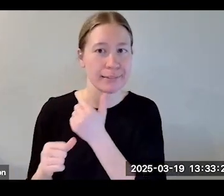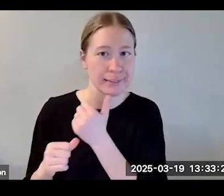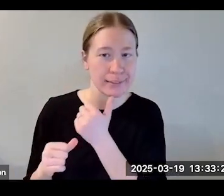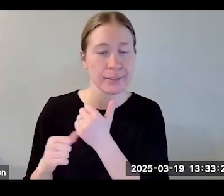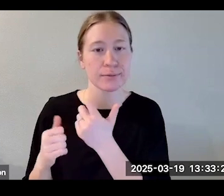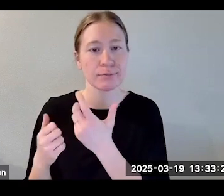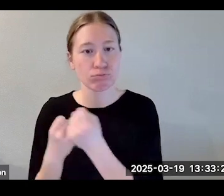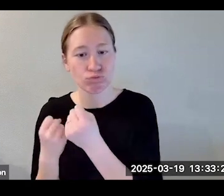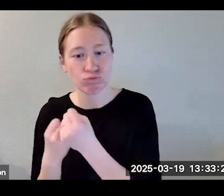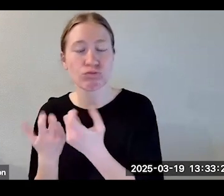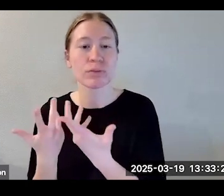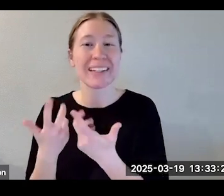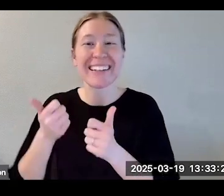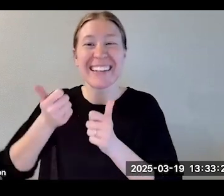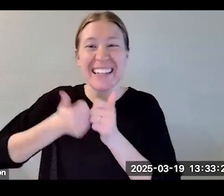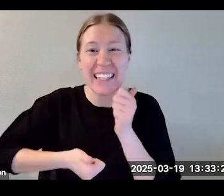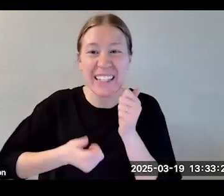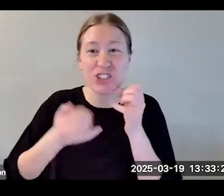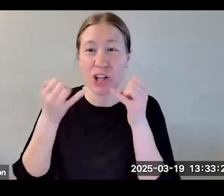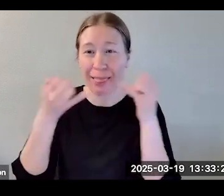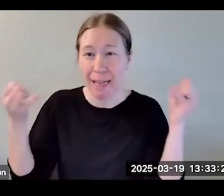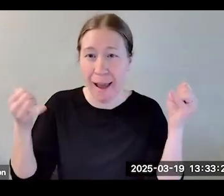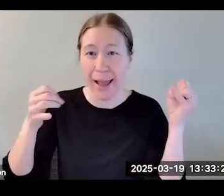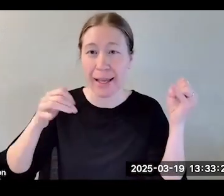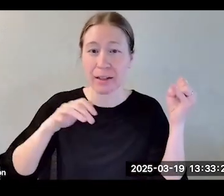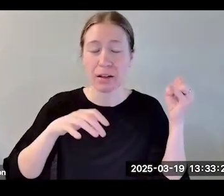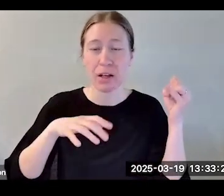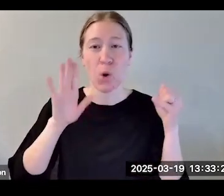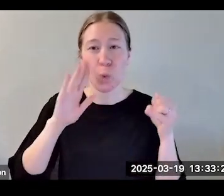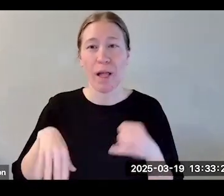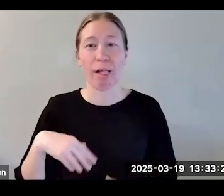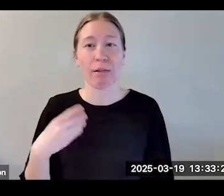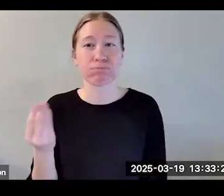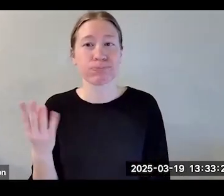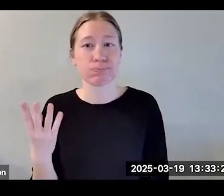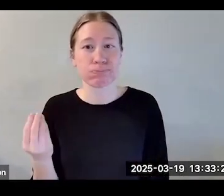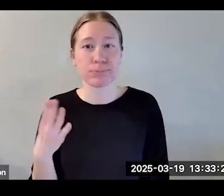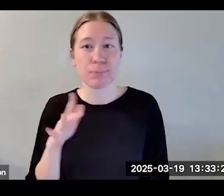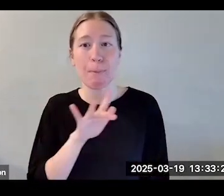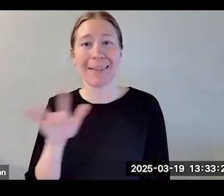is that each of these lines is gonna be read off as blank. So we're gonna get this list, right?